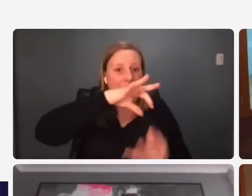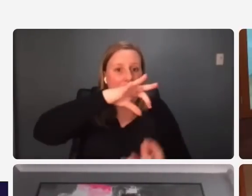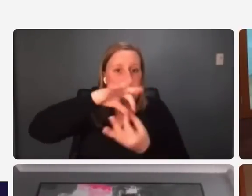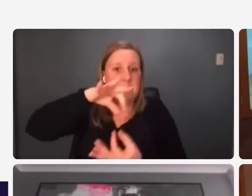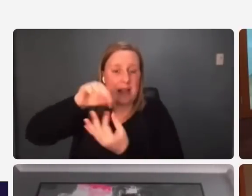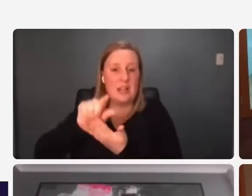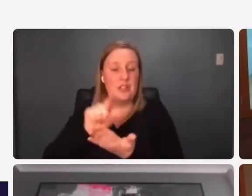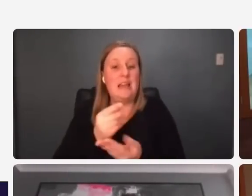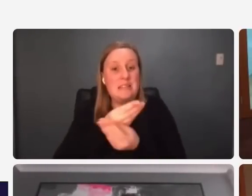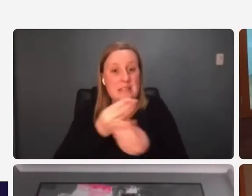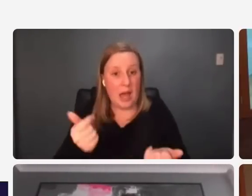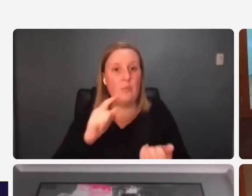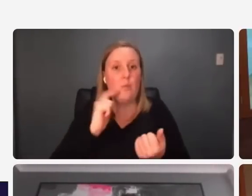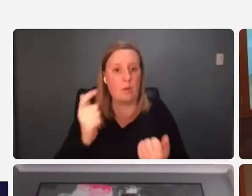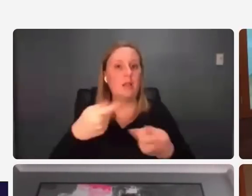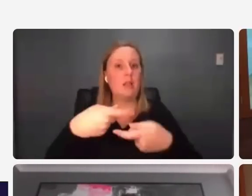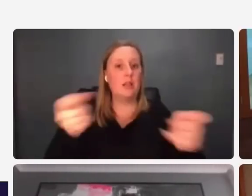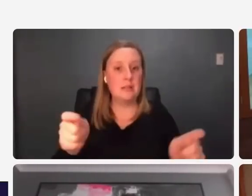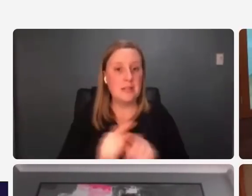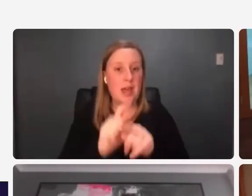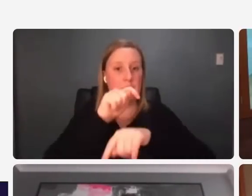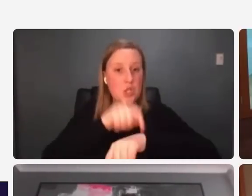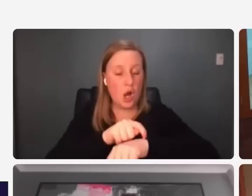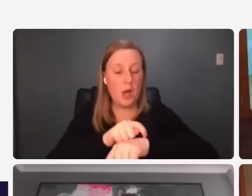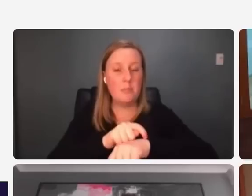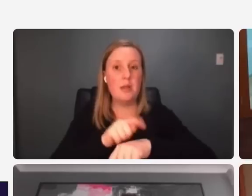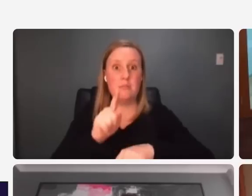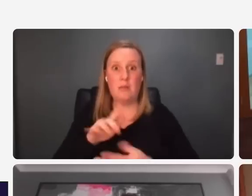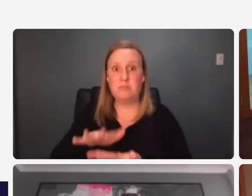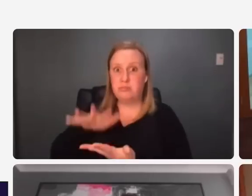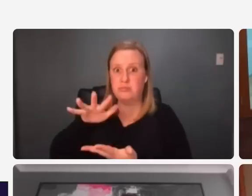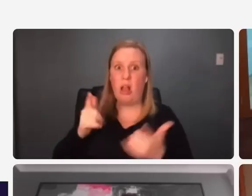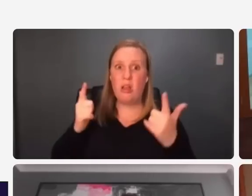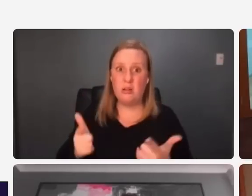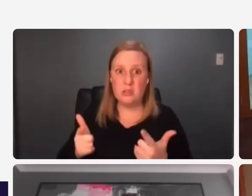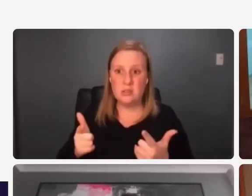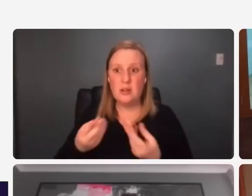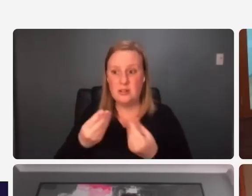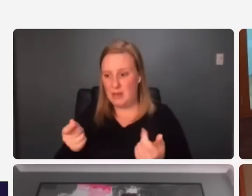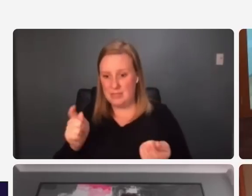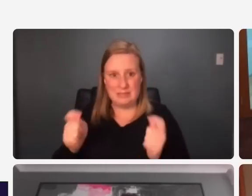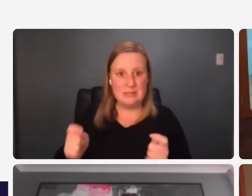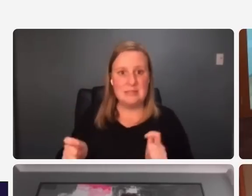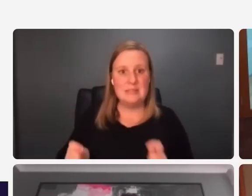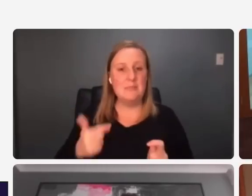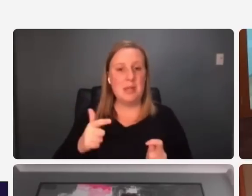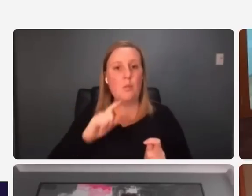a lot of it's going to be rewriting existing stuff it's likely that it will be released progressively